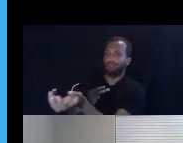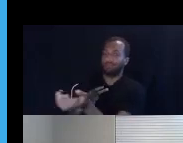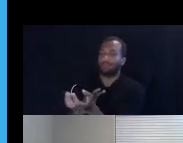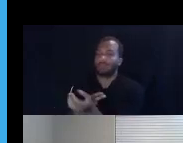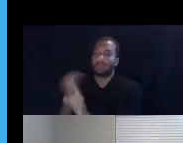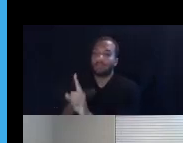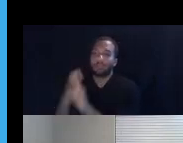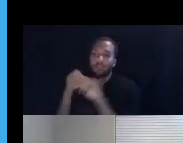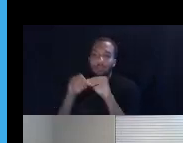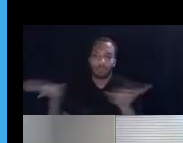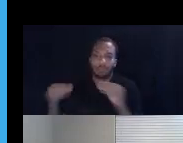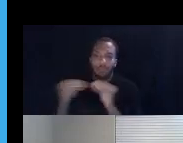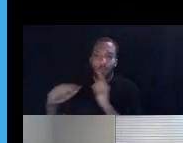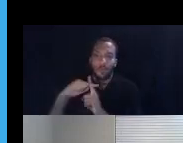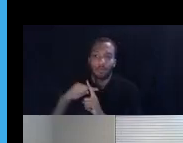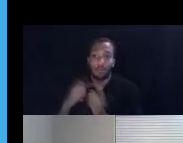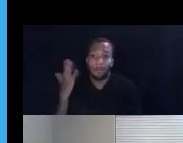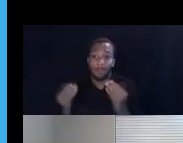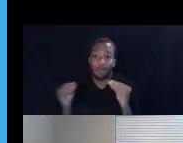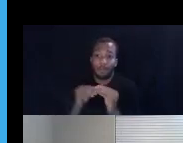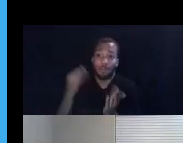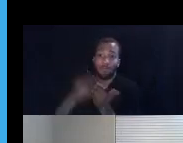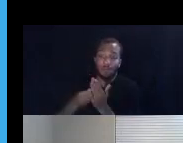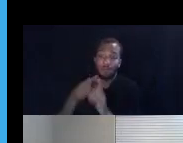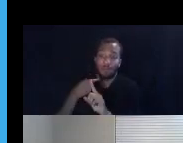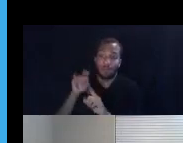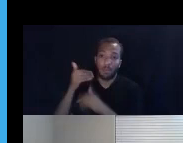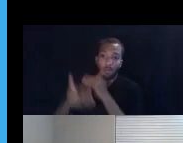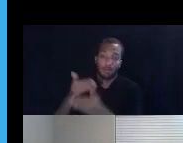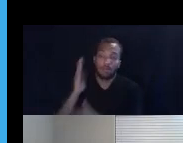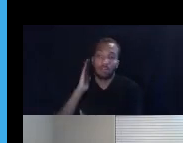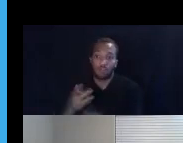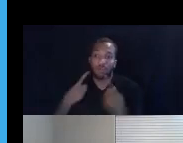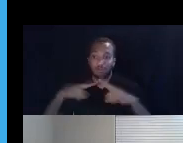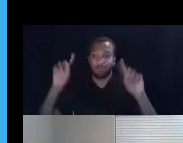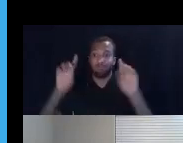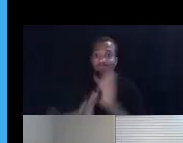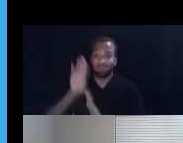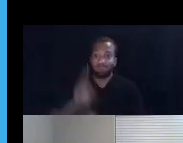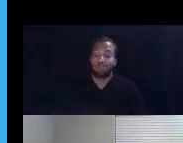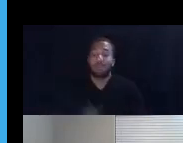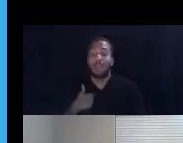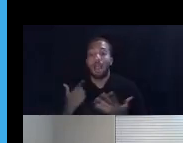perhaps more funding and resources could come through." And so I like to encourage our community partners